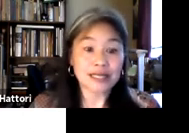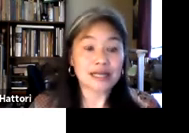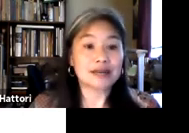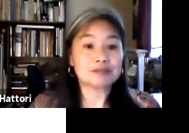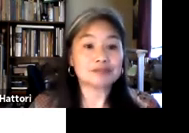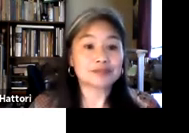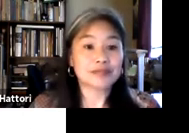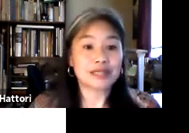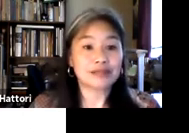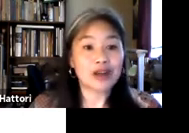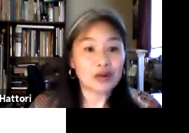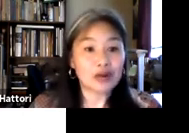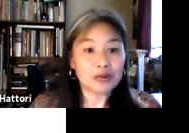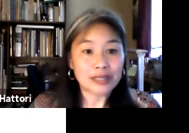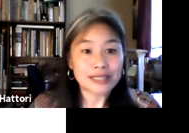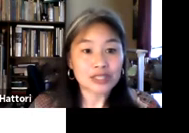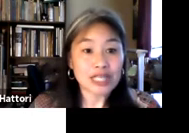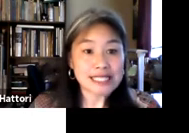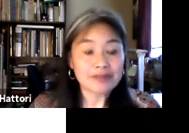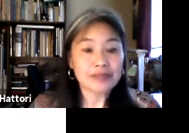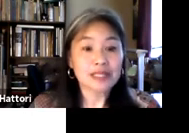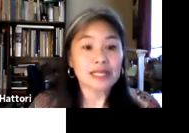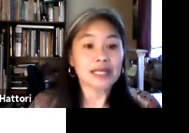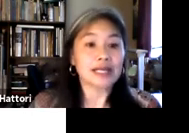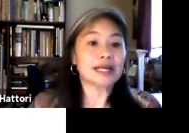The first place that excuse me, the first place that the family